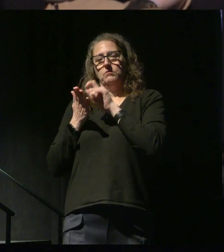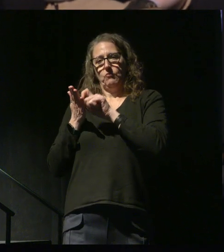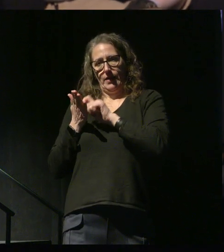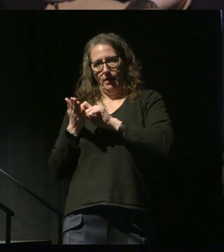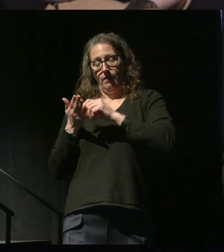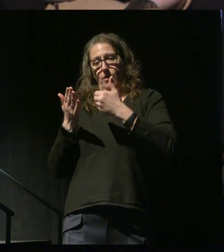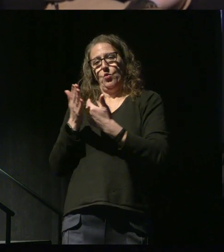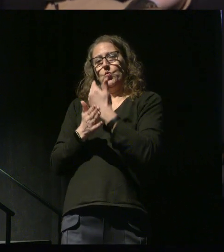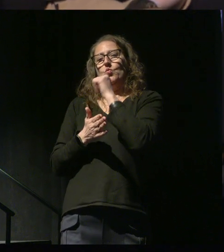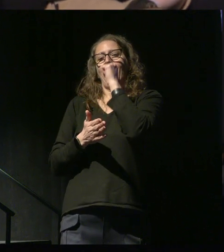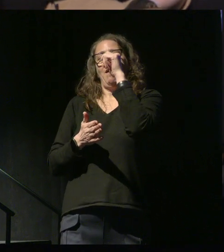Yes.